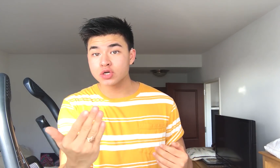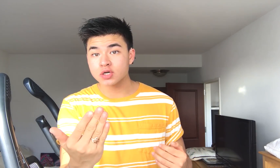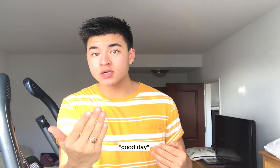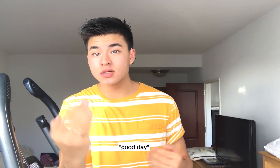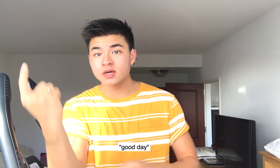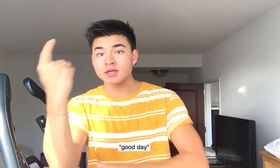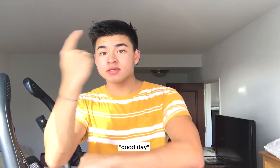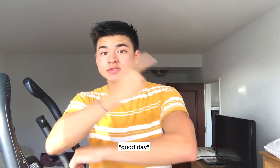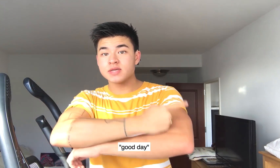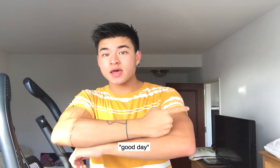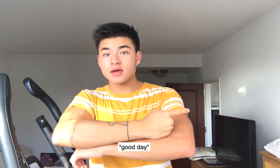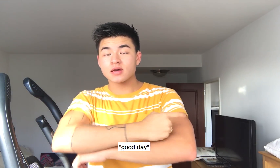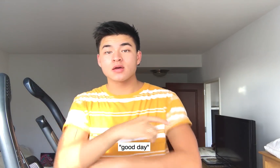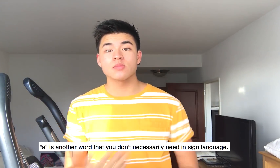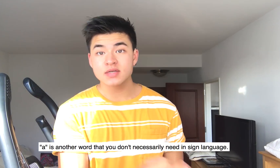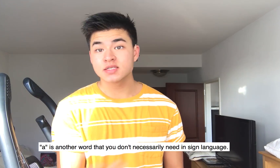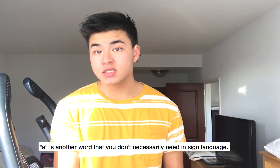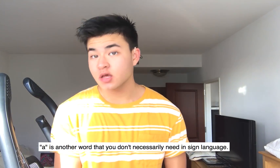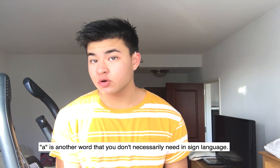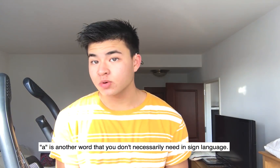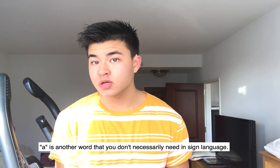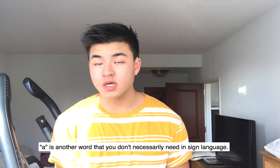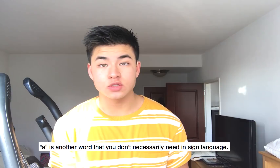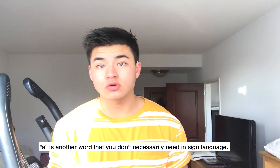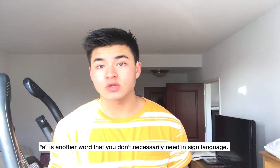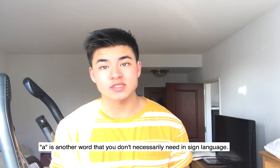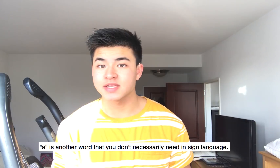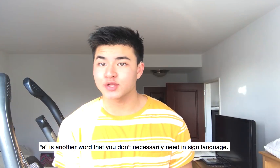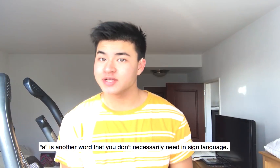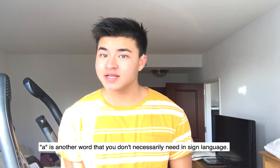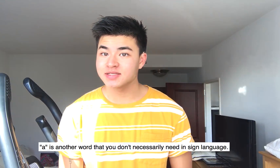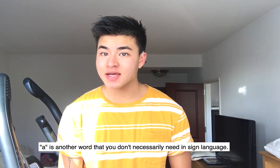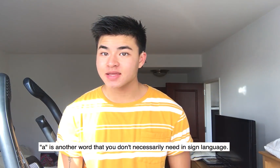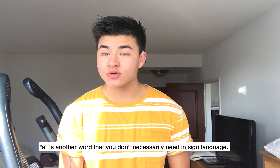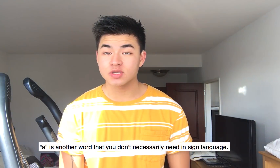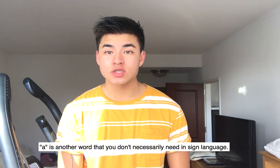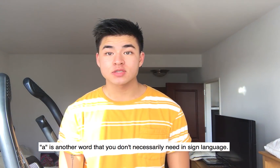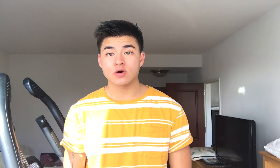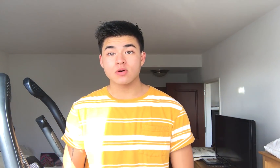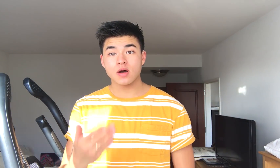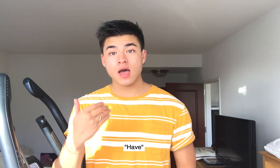Good day a is another word that you don't necessarily need in sign language. So